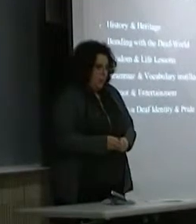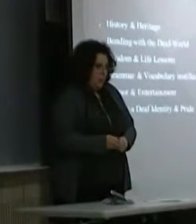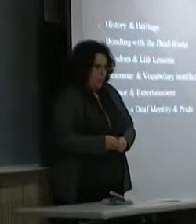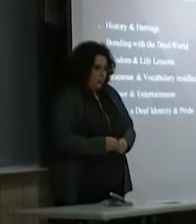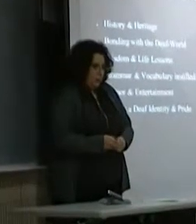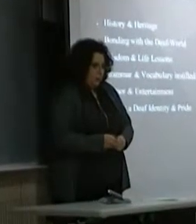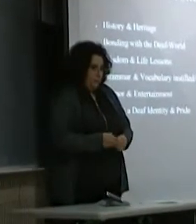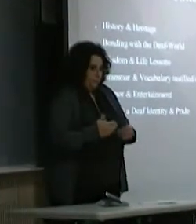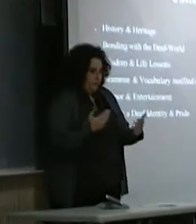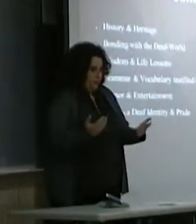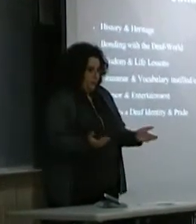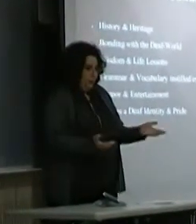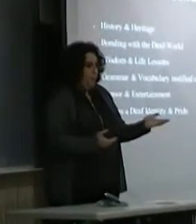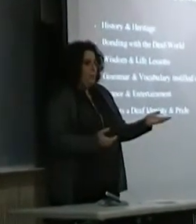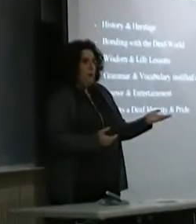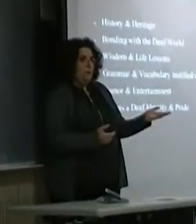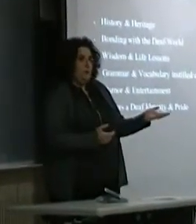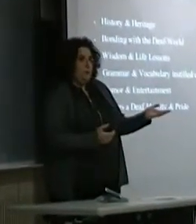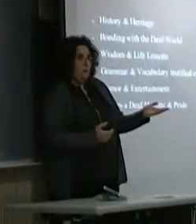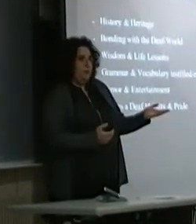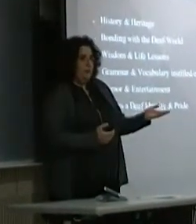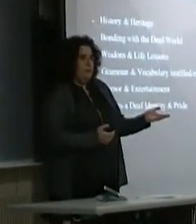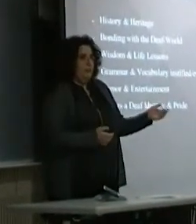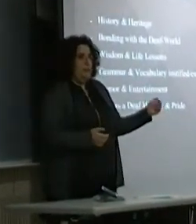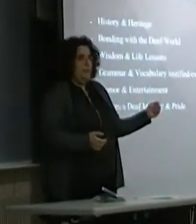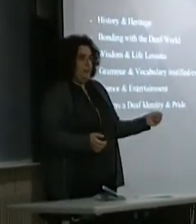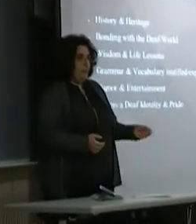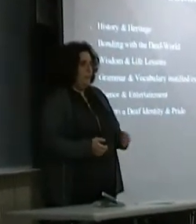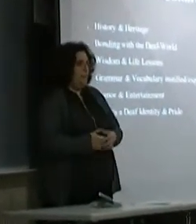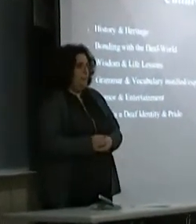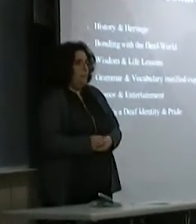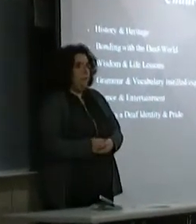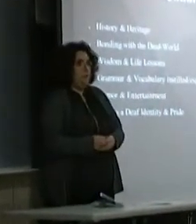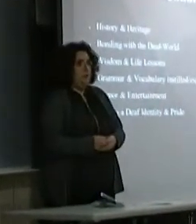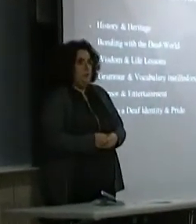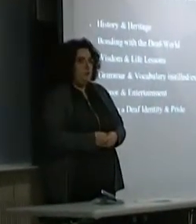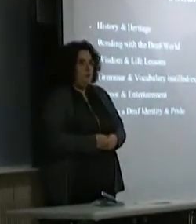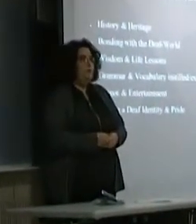Well, once film had become an option, the National Association of the Deaf